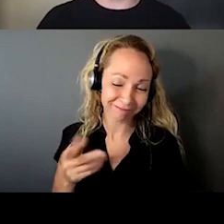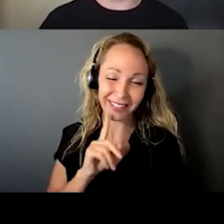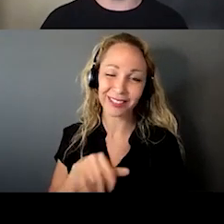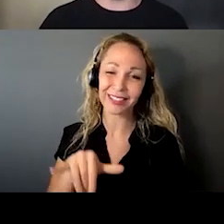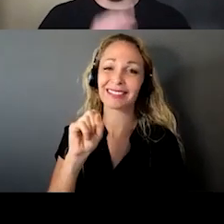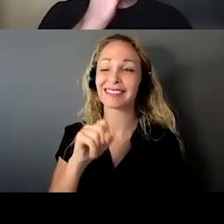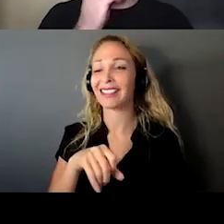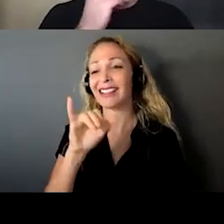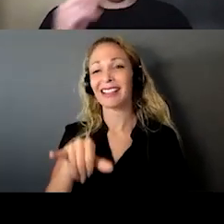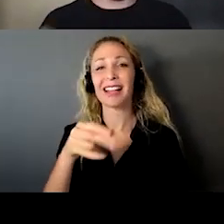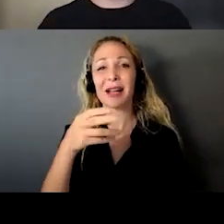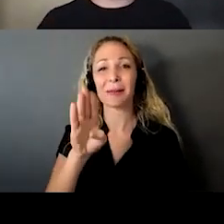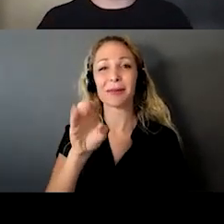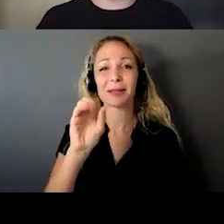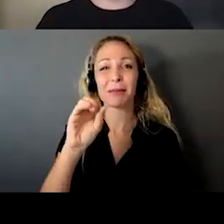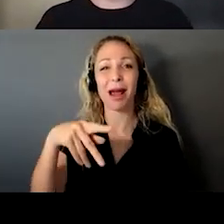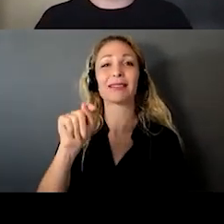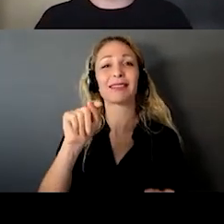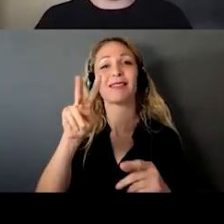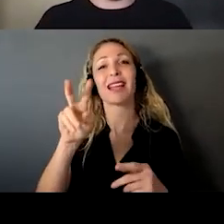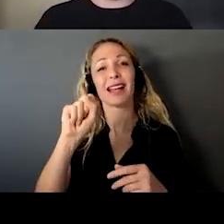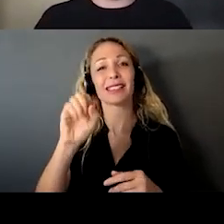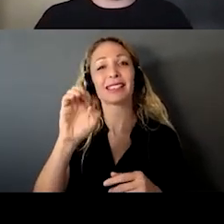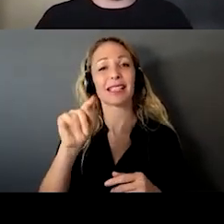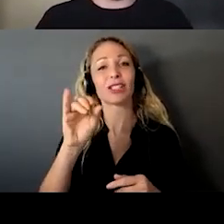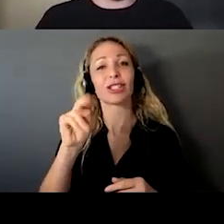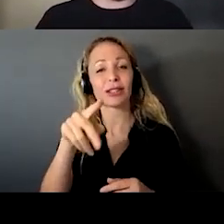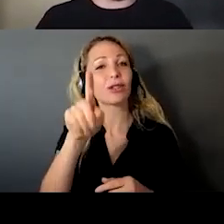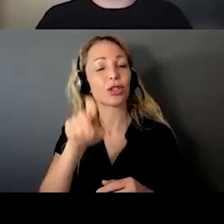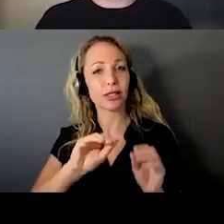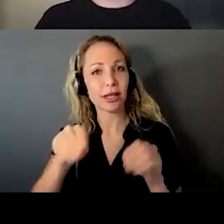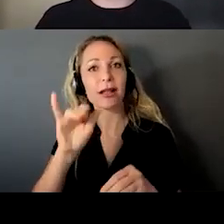THE ANSWER IS YES, THE HubSpot EXTENSION IS WHAT YOU INSTALL.